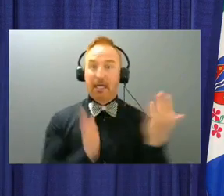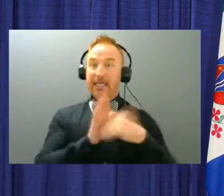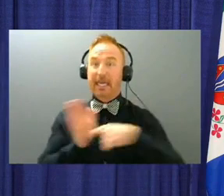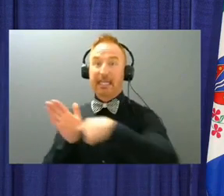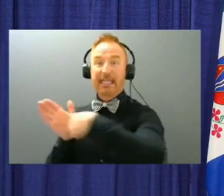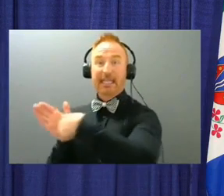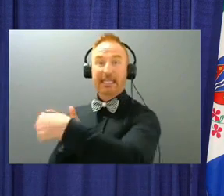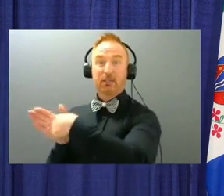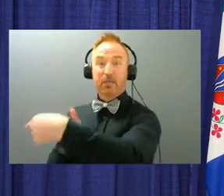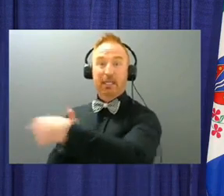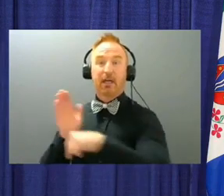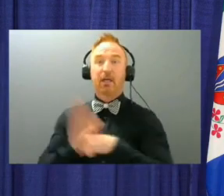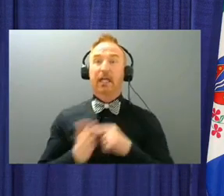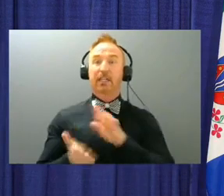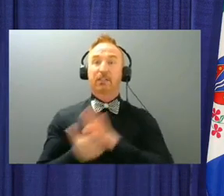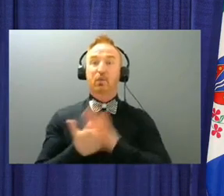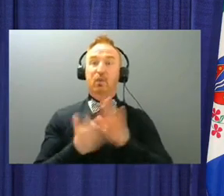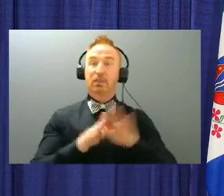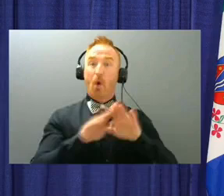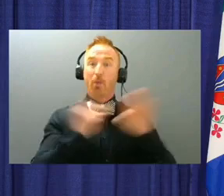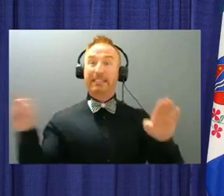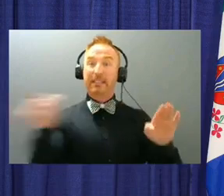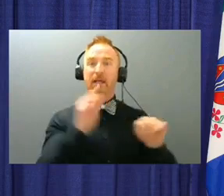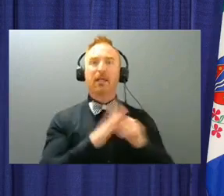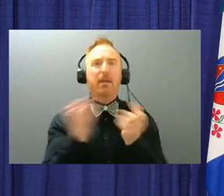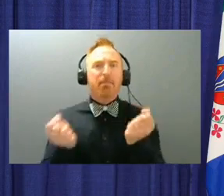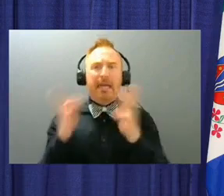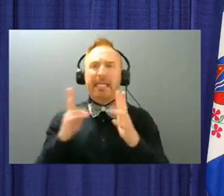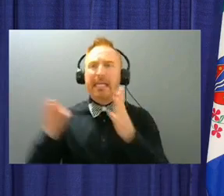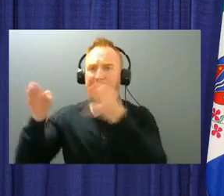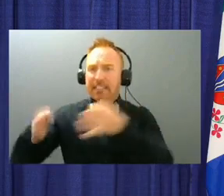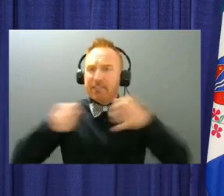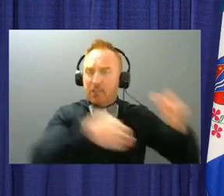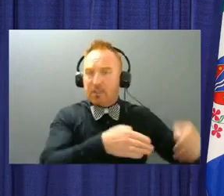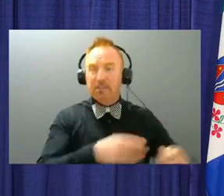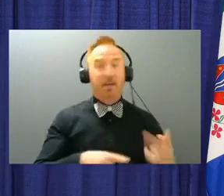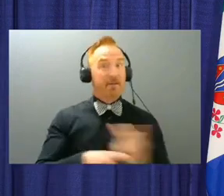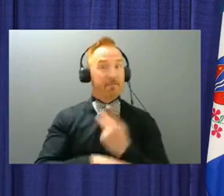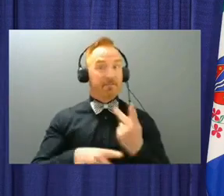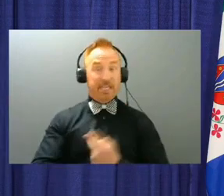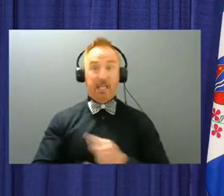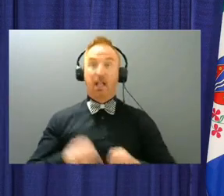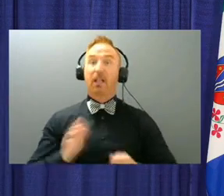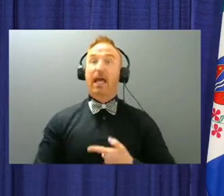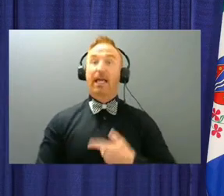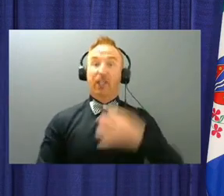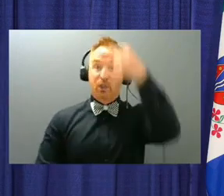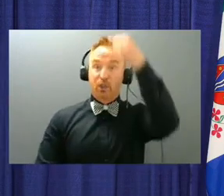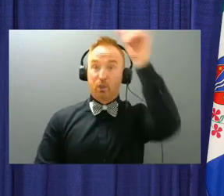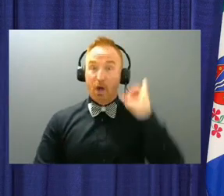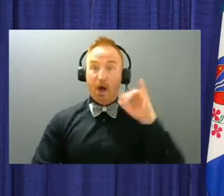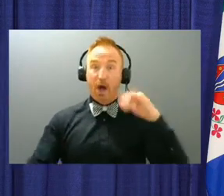Again, following the opening of schools, I have heard from many individuals again demanding that we close the border with BC to